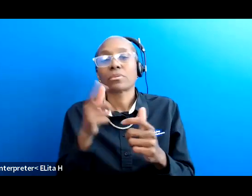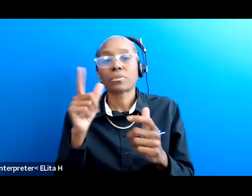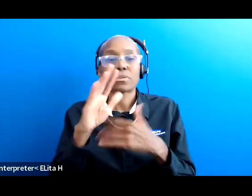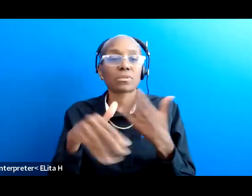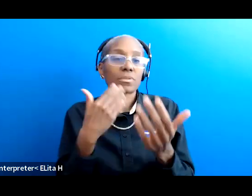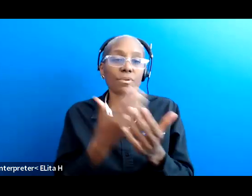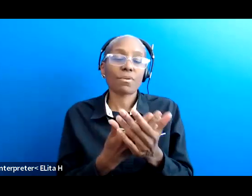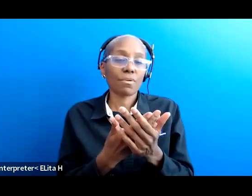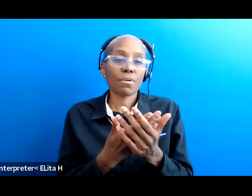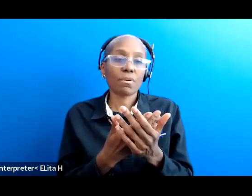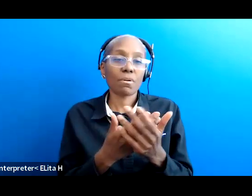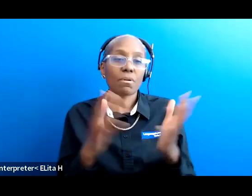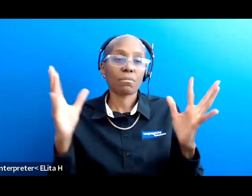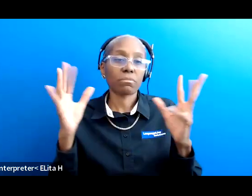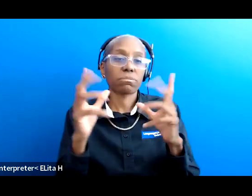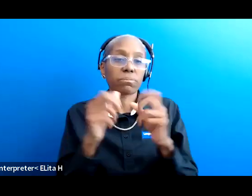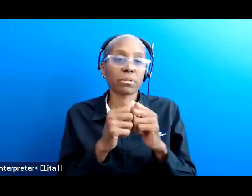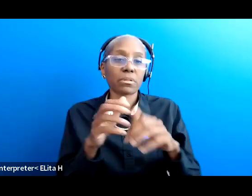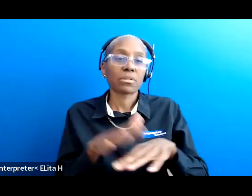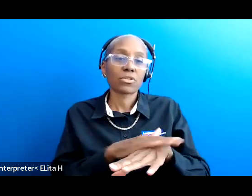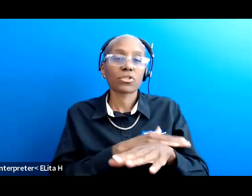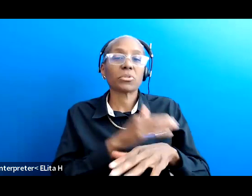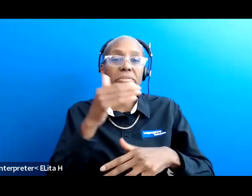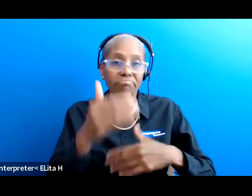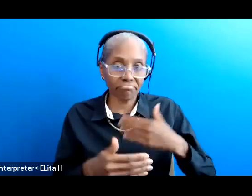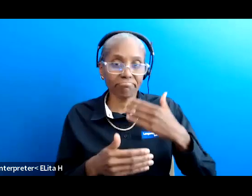It's all coming together slowly, but surely it's all coming together.